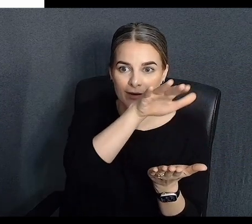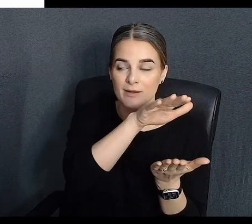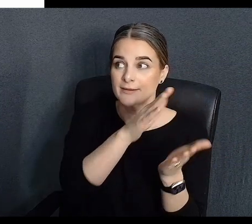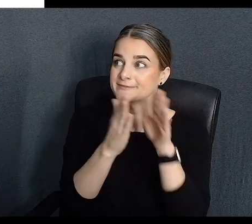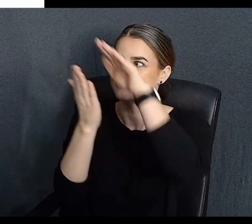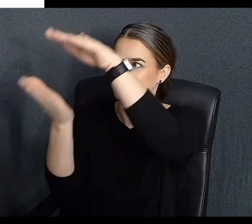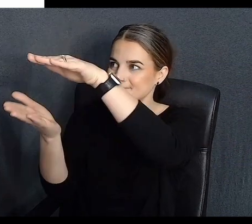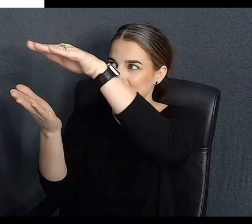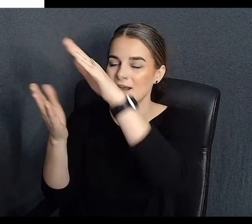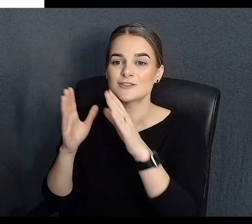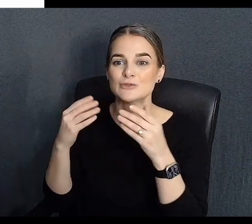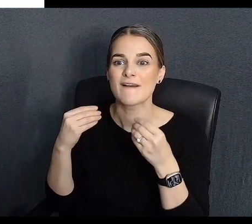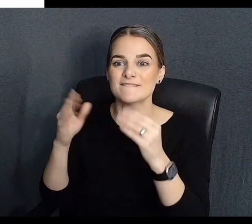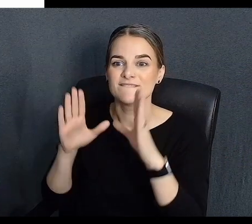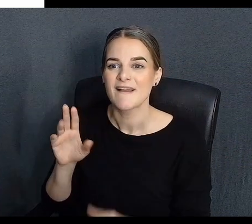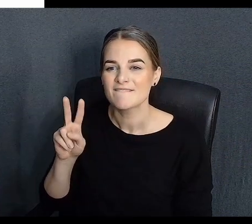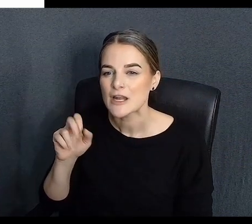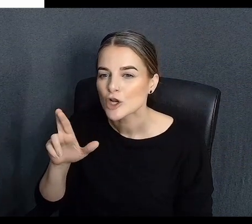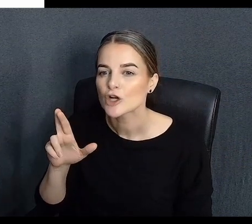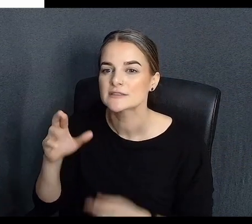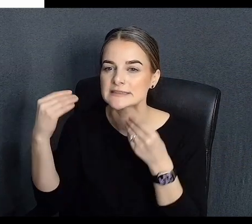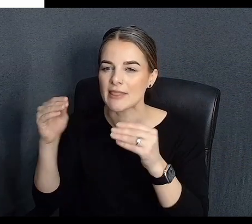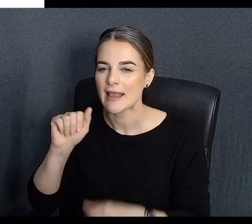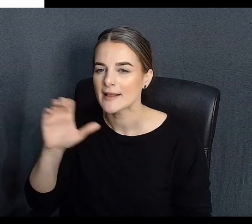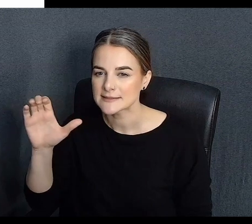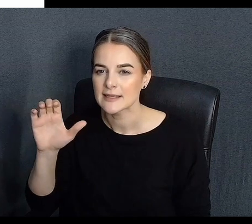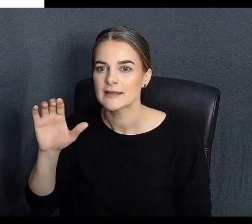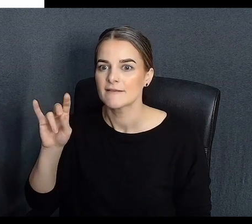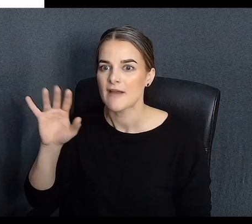They're going to take all those documents, and submit them, and deal with the insurance company.